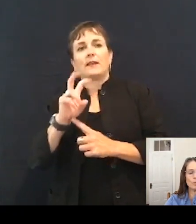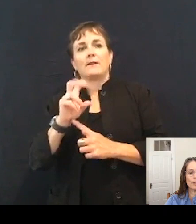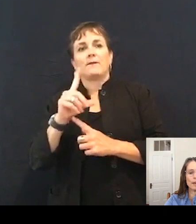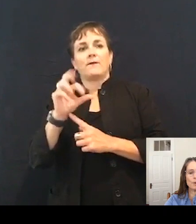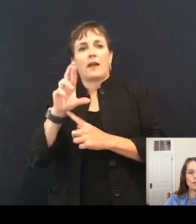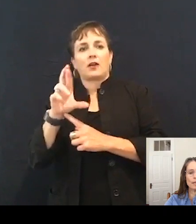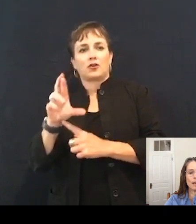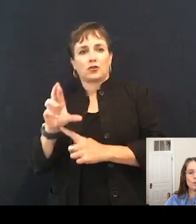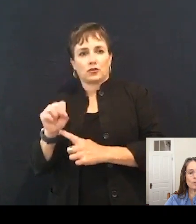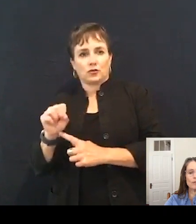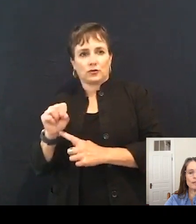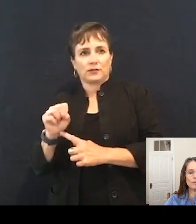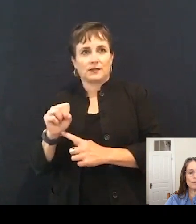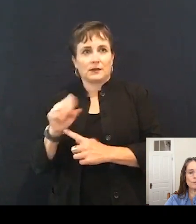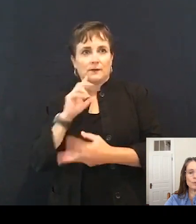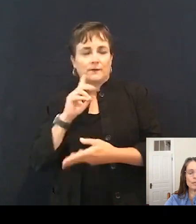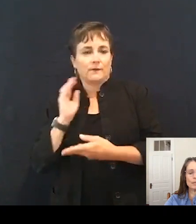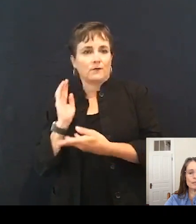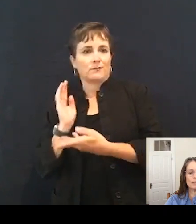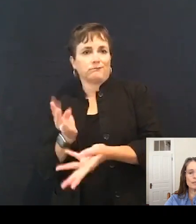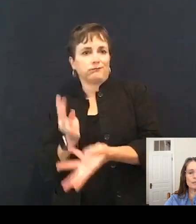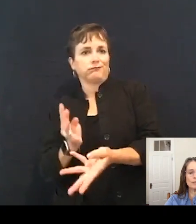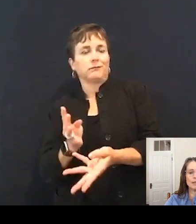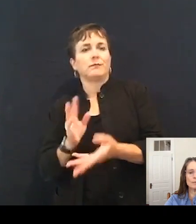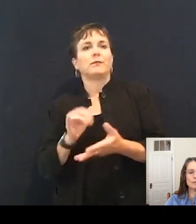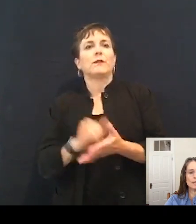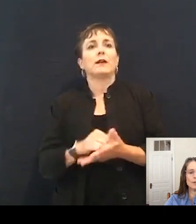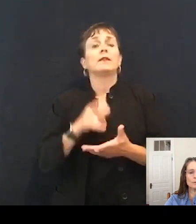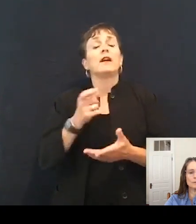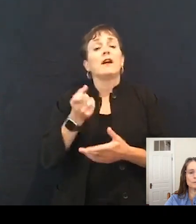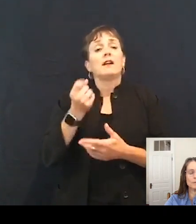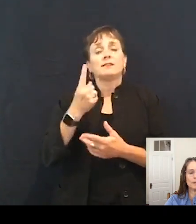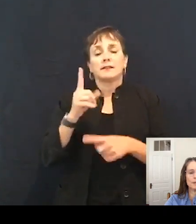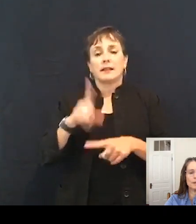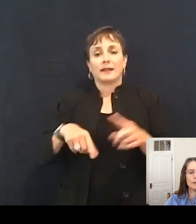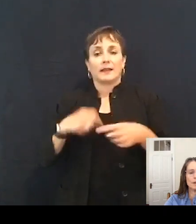without a helper virus present in the same cell.